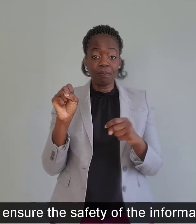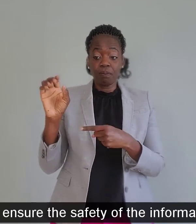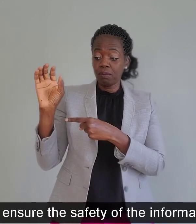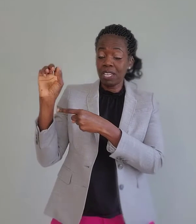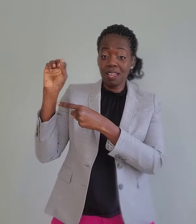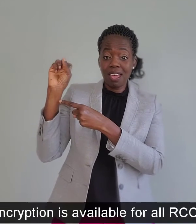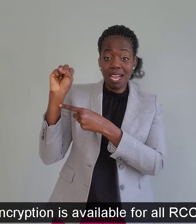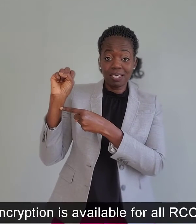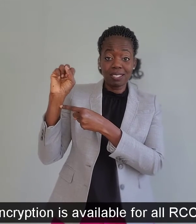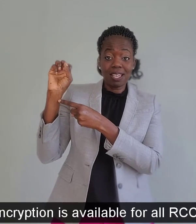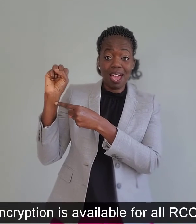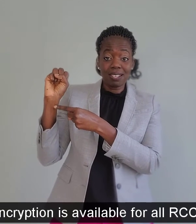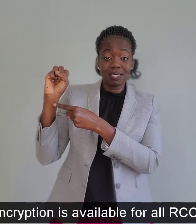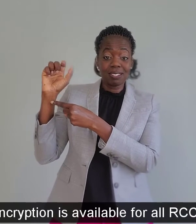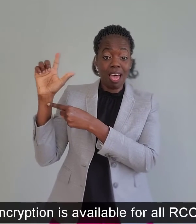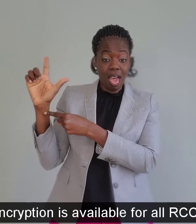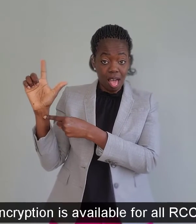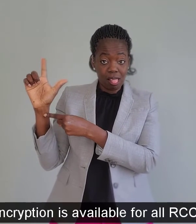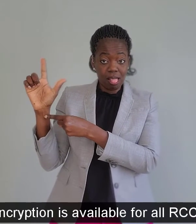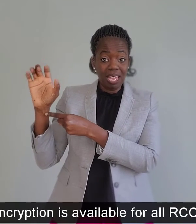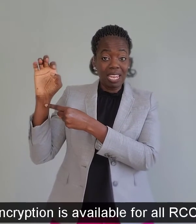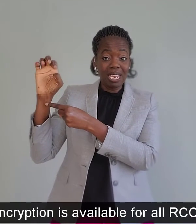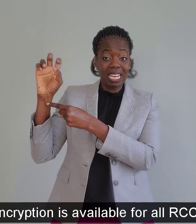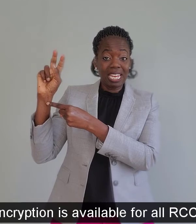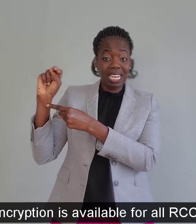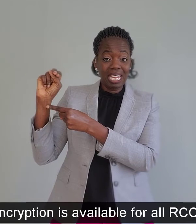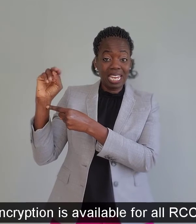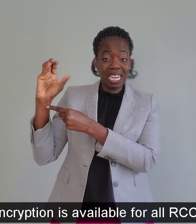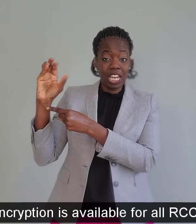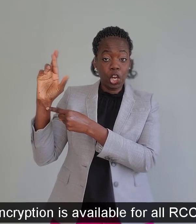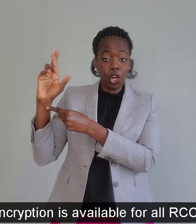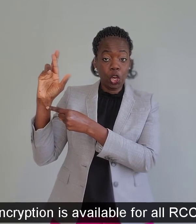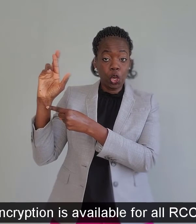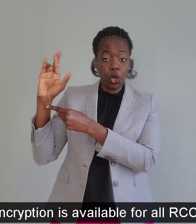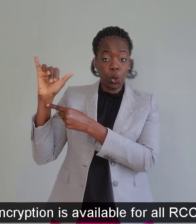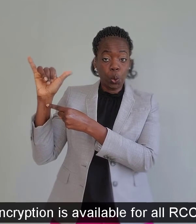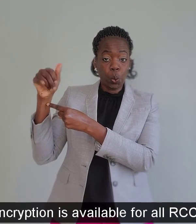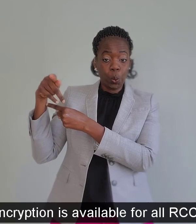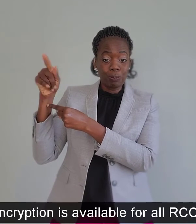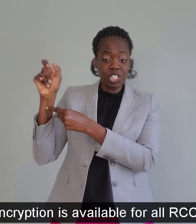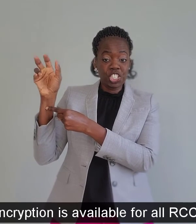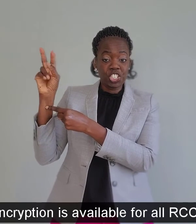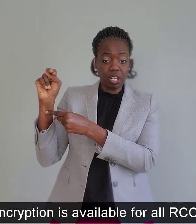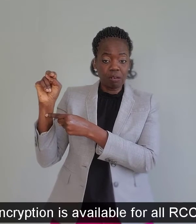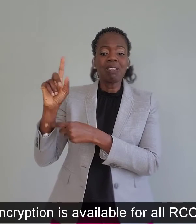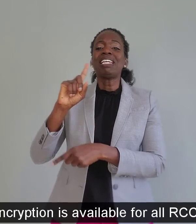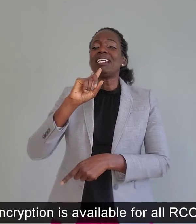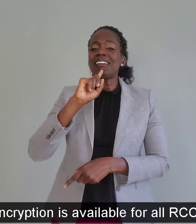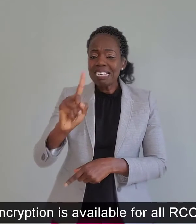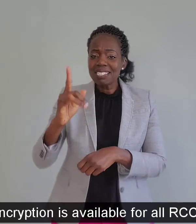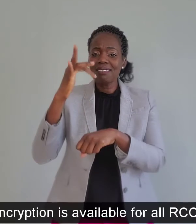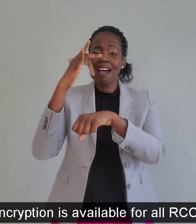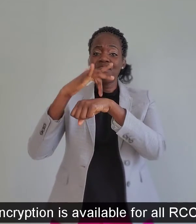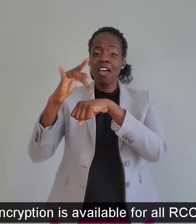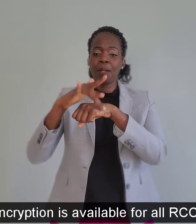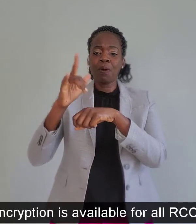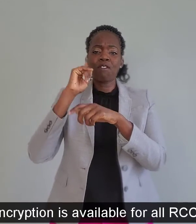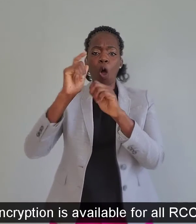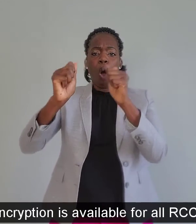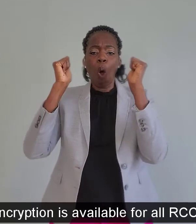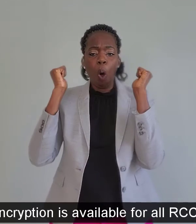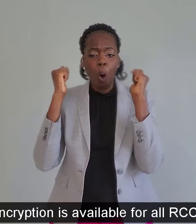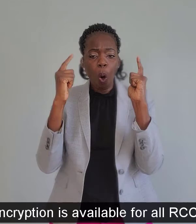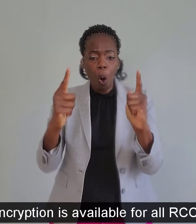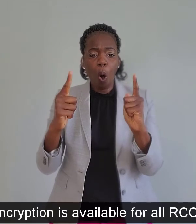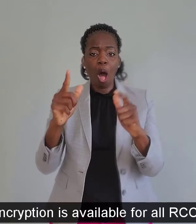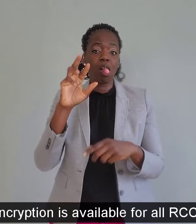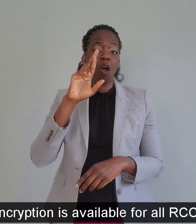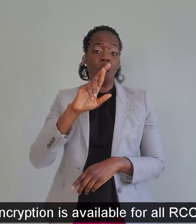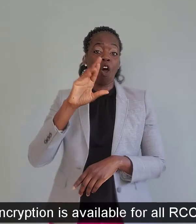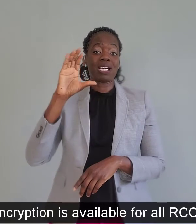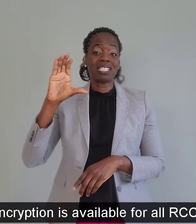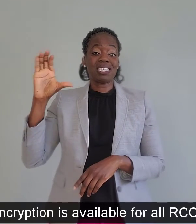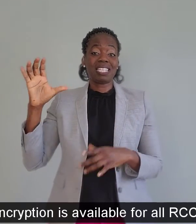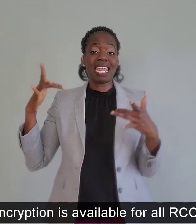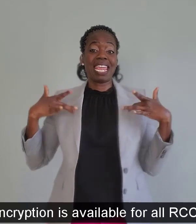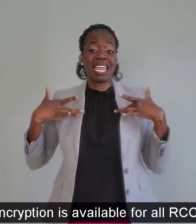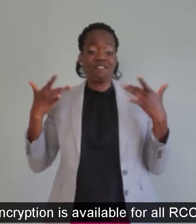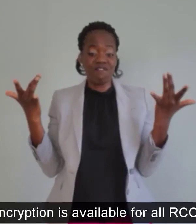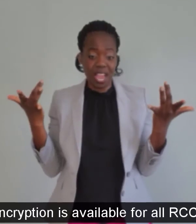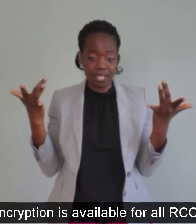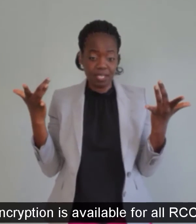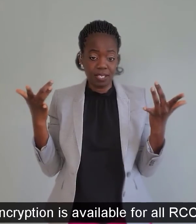SSL encryption is available for all RCC events!